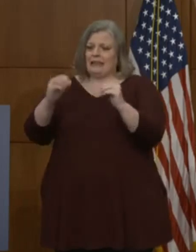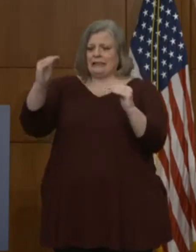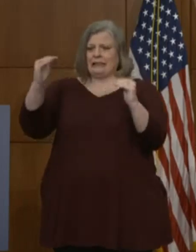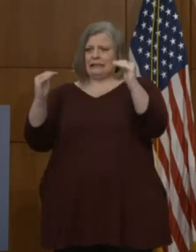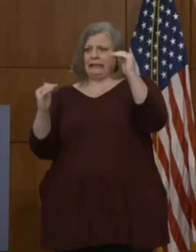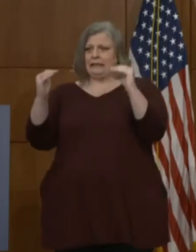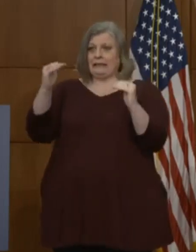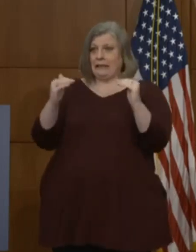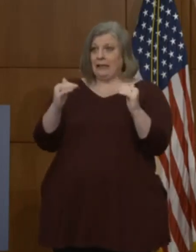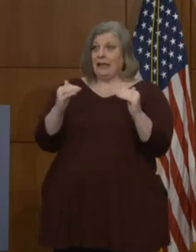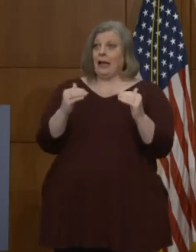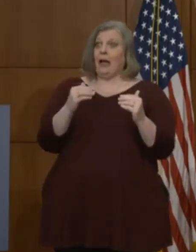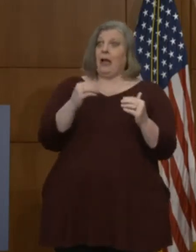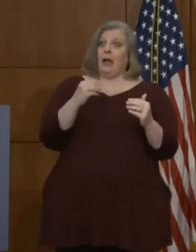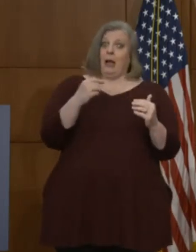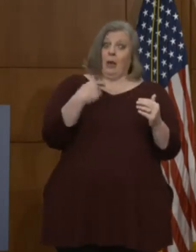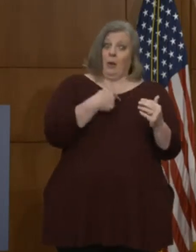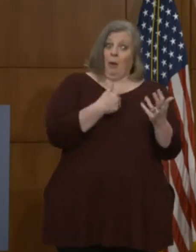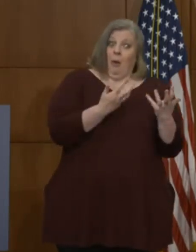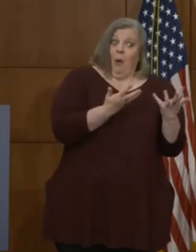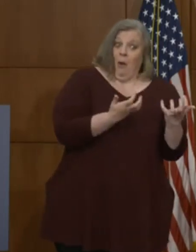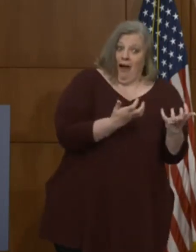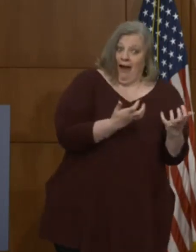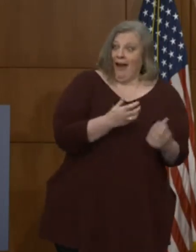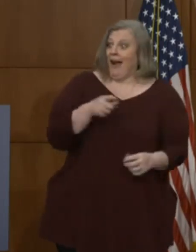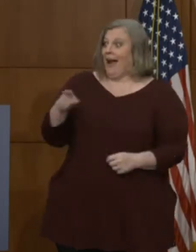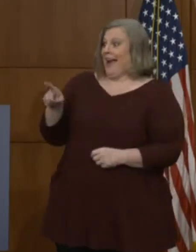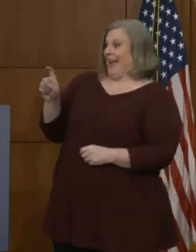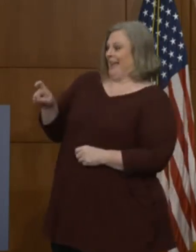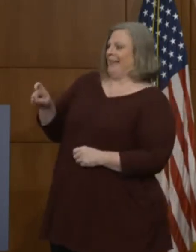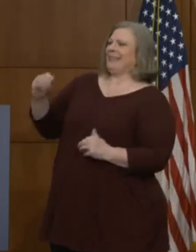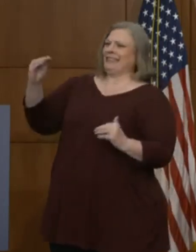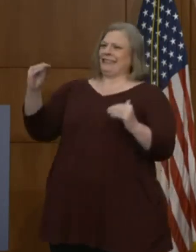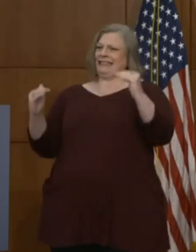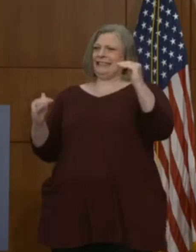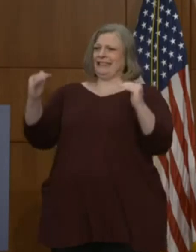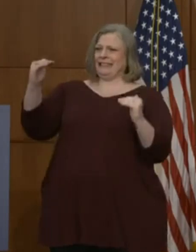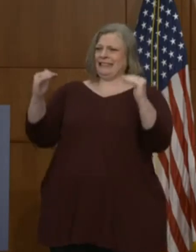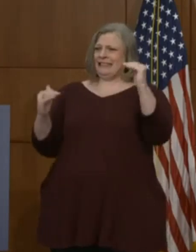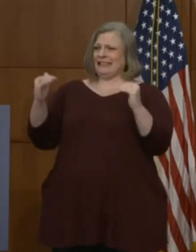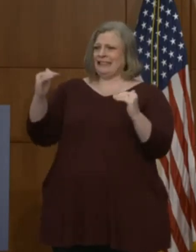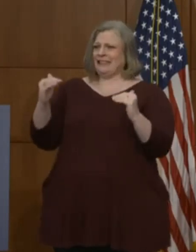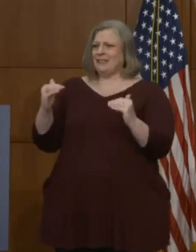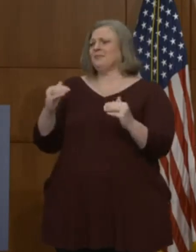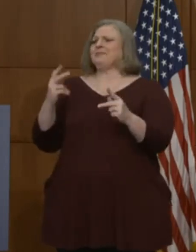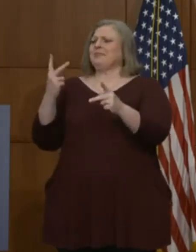WILL CONTINUE TO WEIGH WHAT WE WANT VERSUS WHAT WE NEED. WE WANT VERSUS WHAT WE NEED. WE WILL FIGURE OUT HOW TO CONTINUE